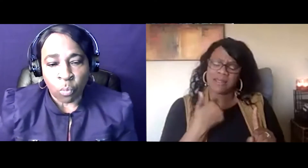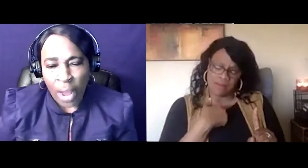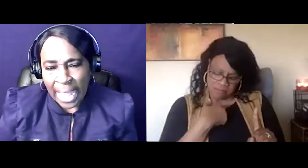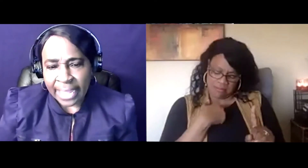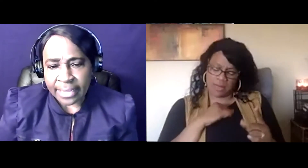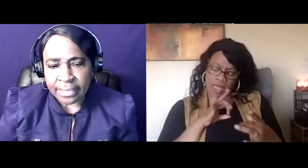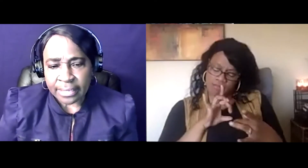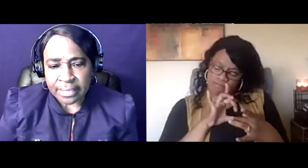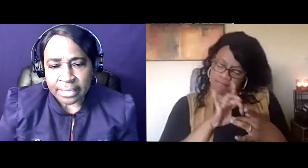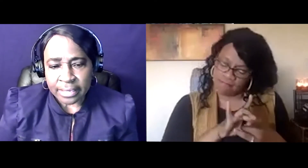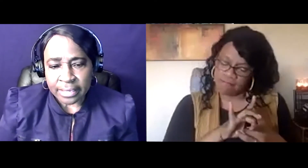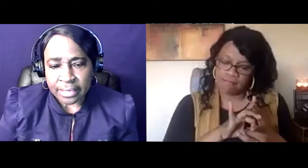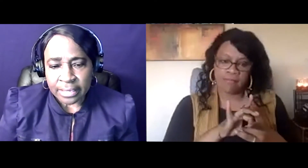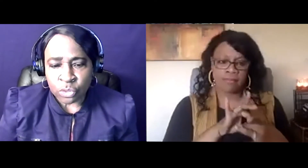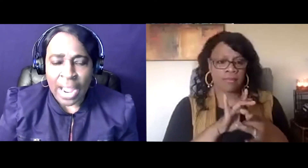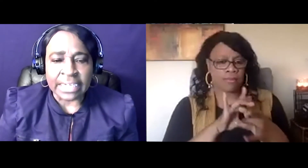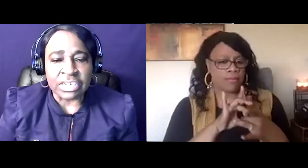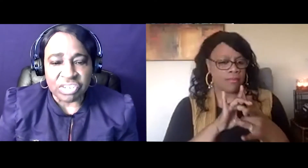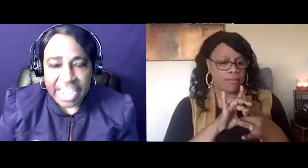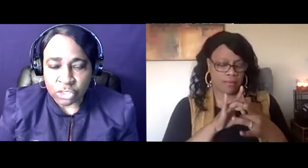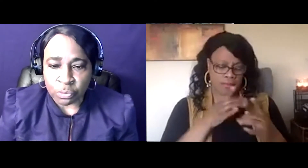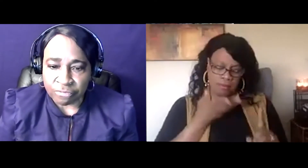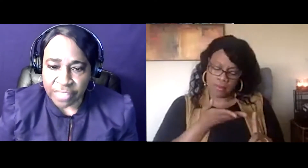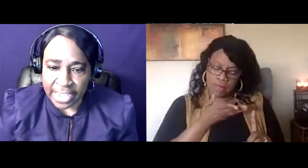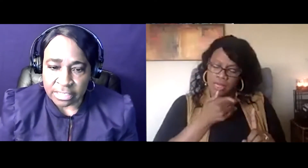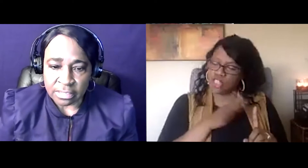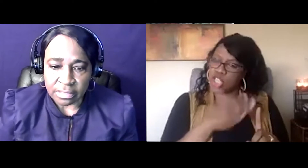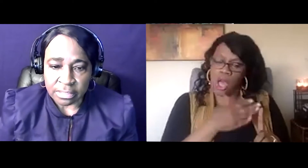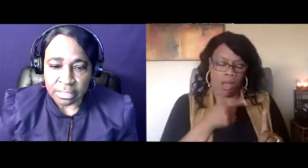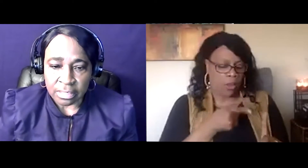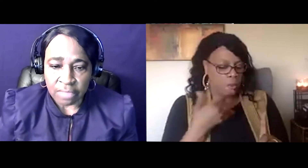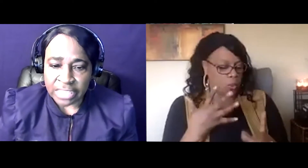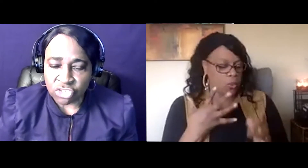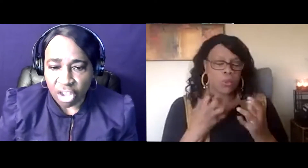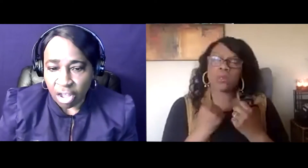Why do I connect with that song?